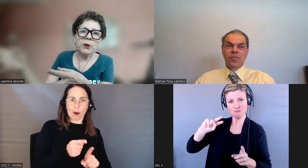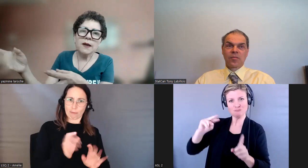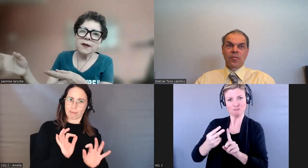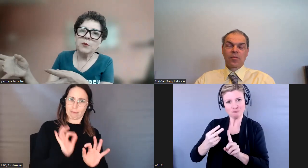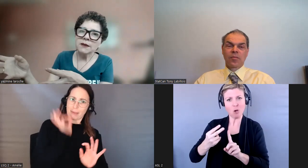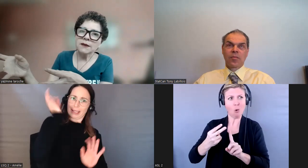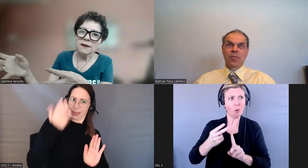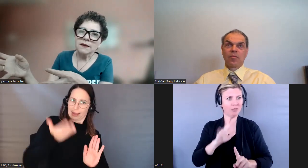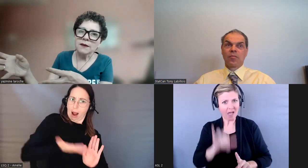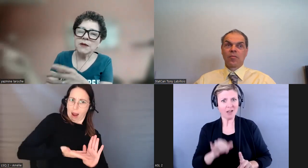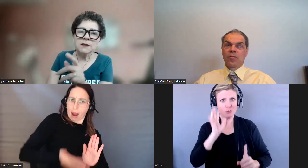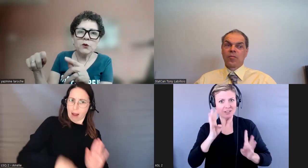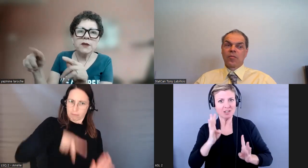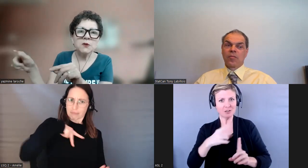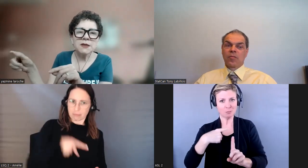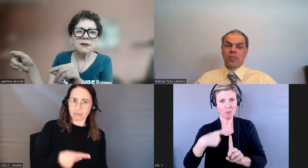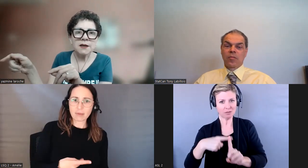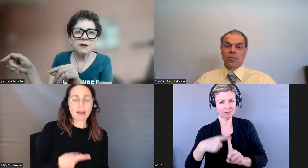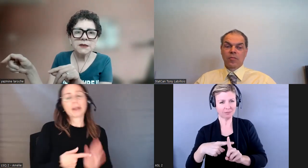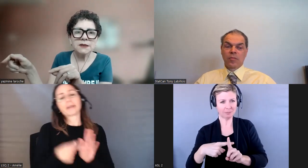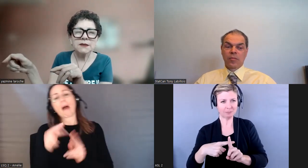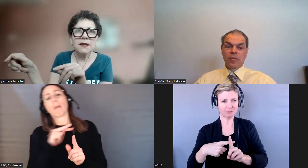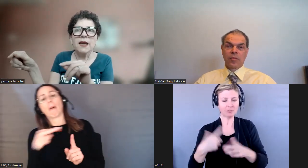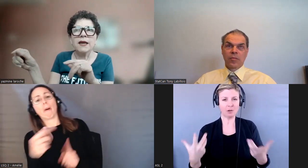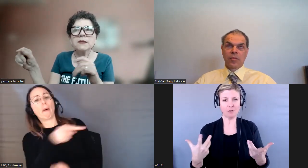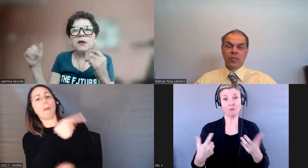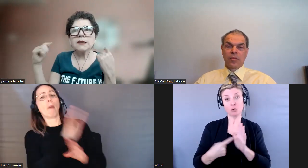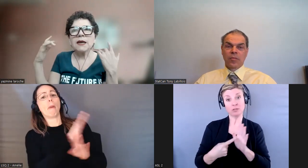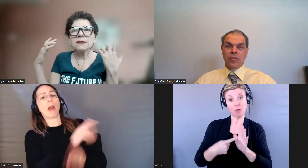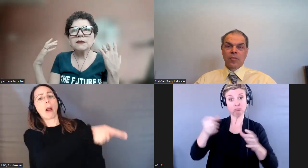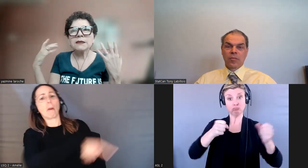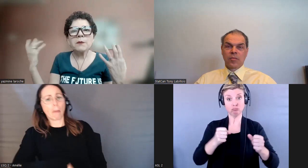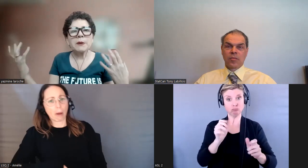they're a liability because of what you see as deficits and so again that's that's about